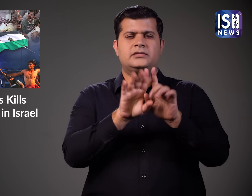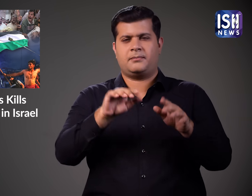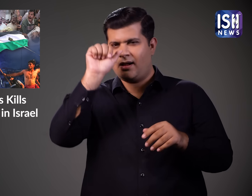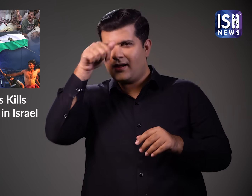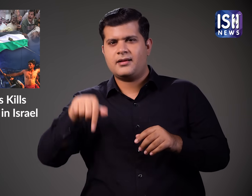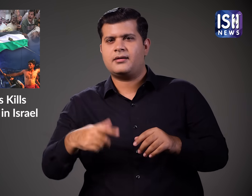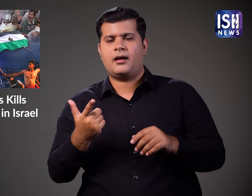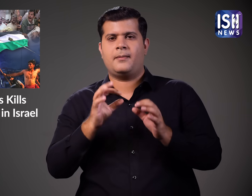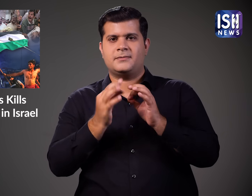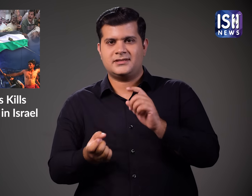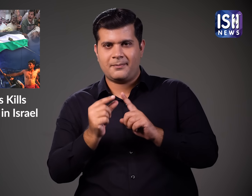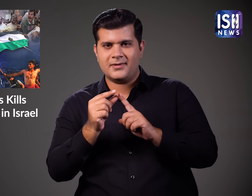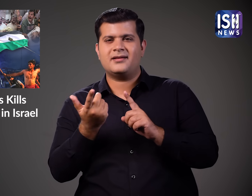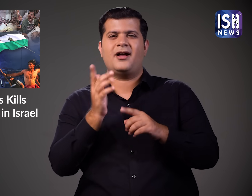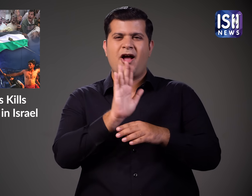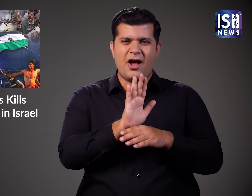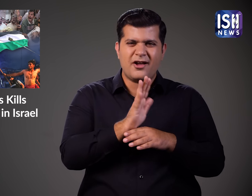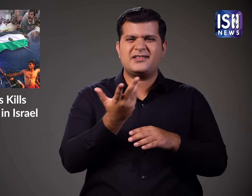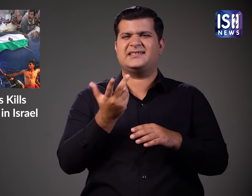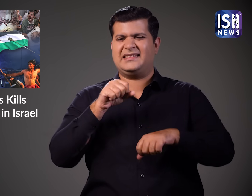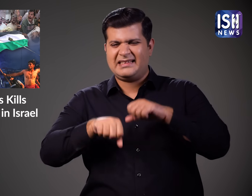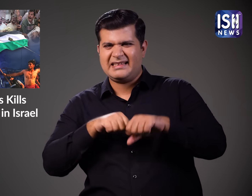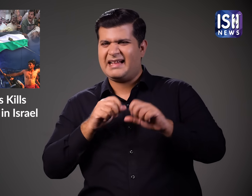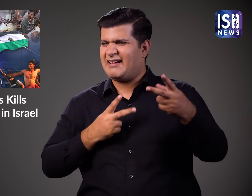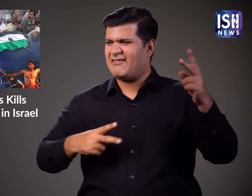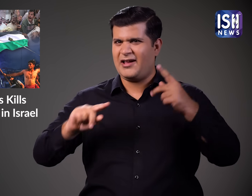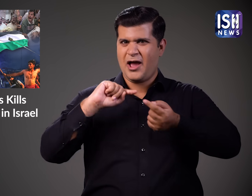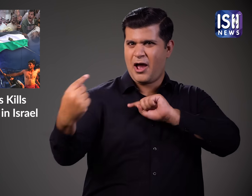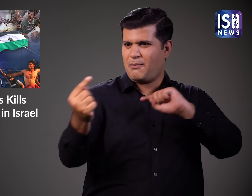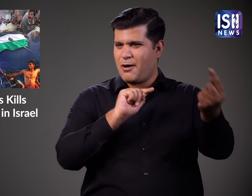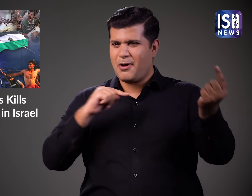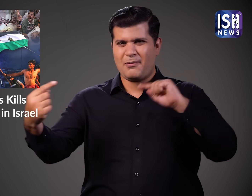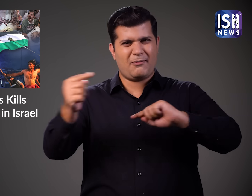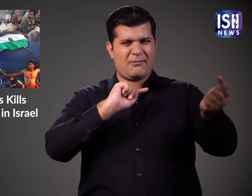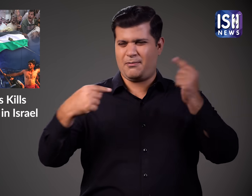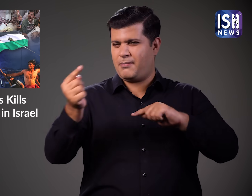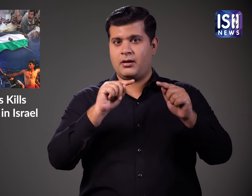For example in India, Congress, Samajvadi party and others are opposition parties of the BJP.